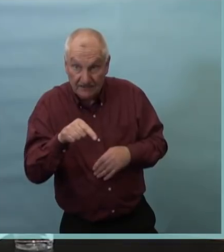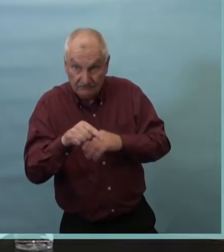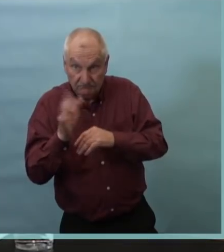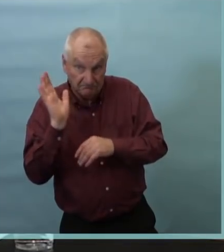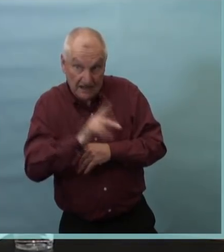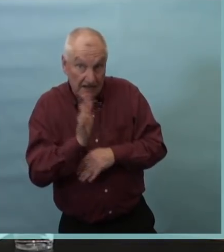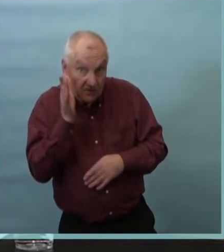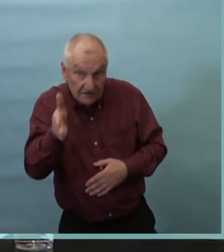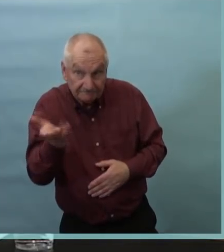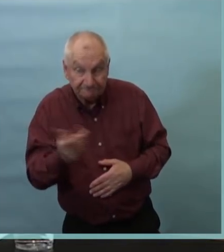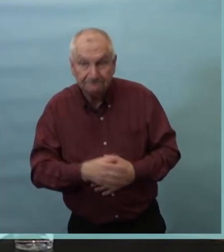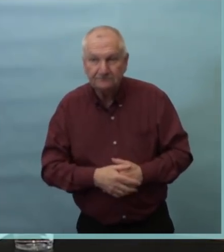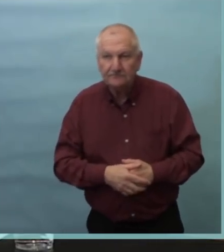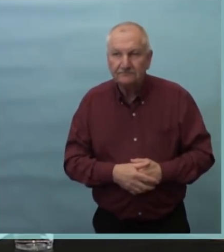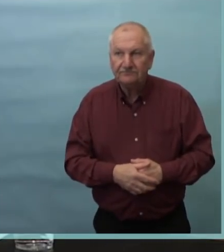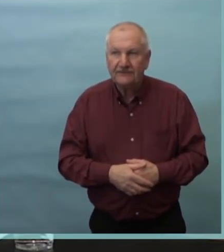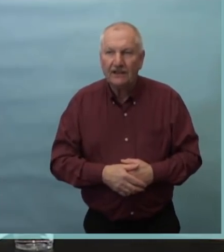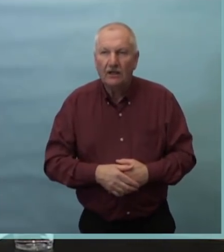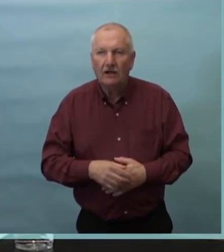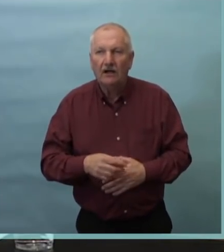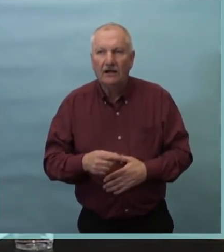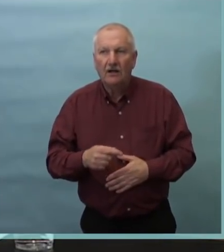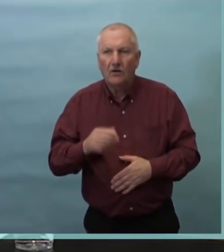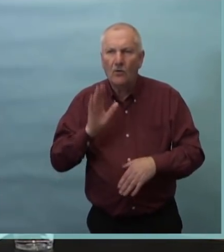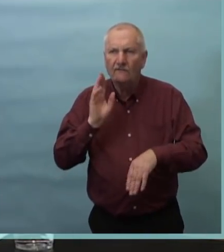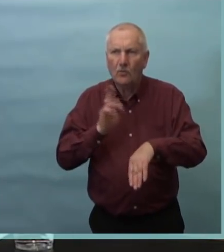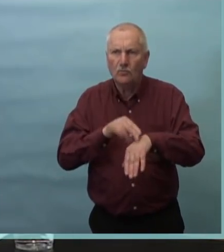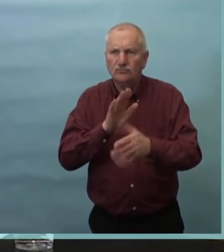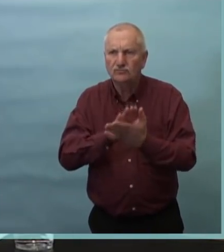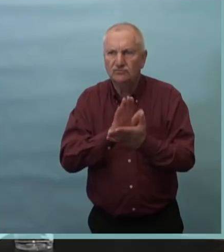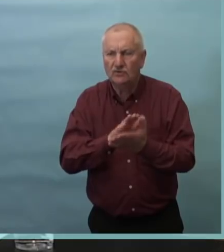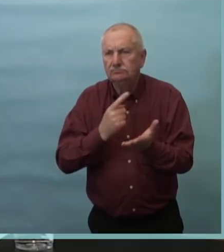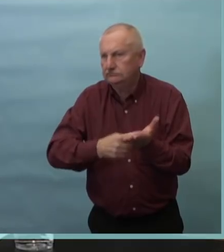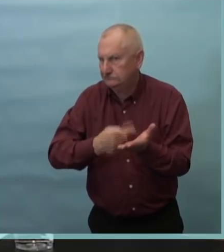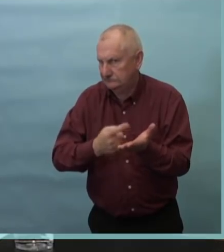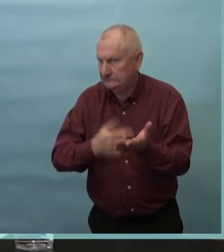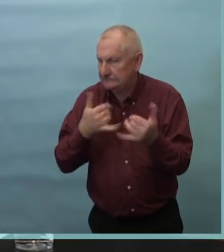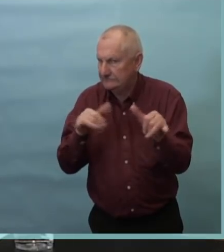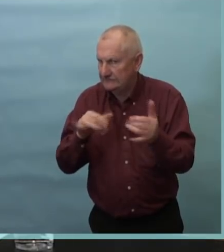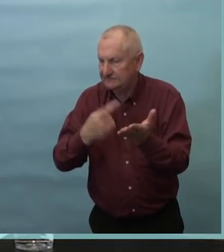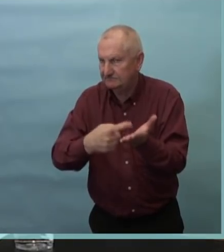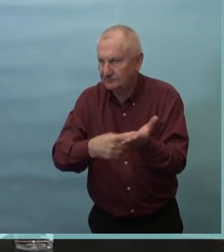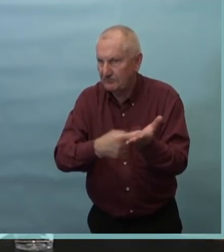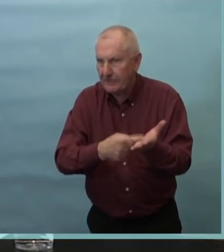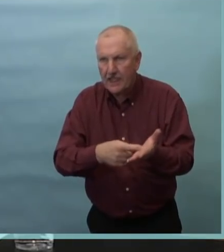plan certainly details are yet to to come we're still making some decisions